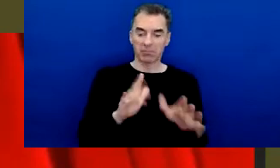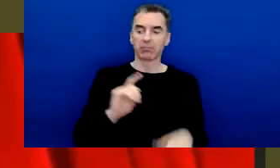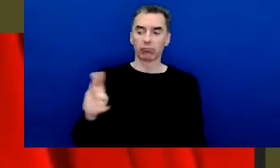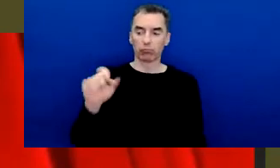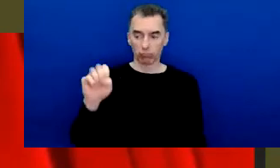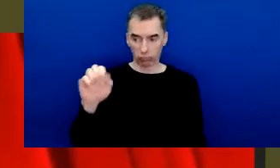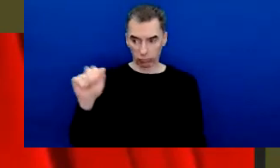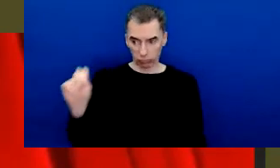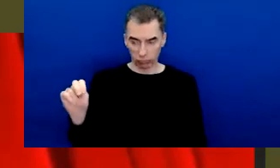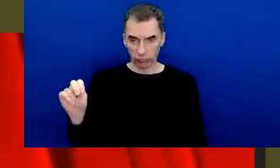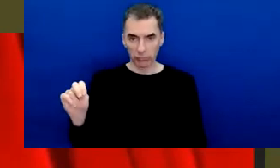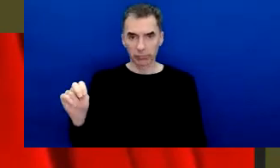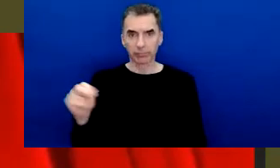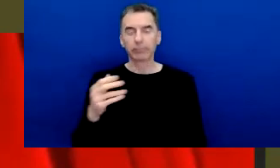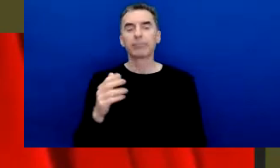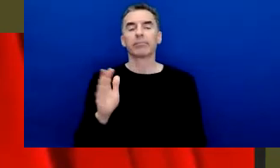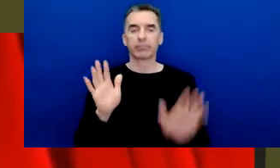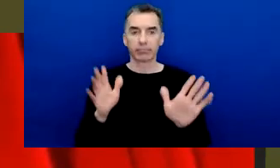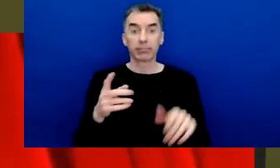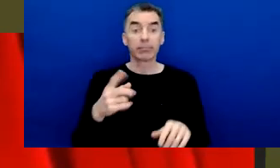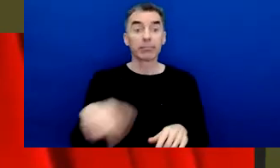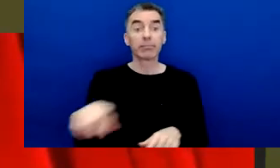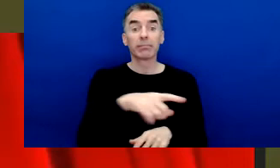right now. Thank you for everybody that's been supporting the business division.